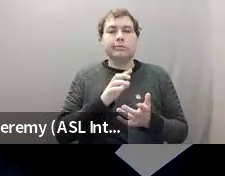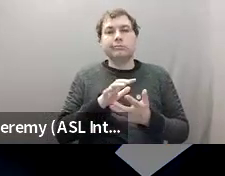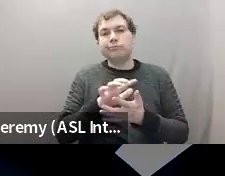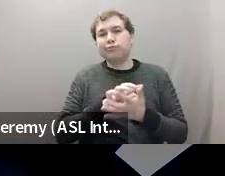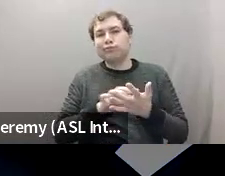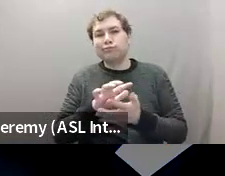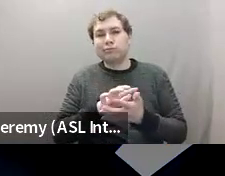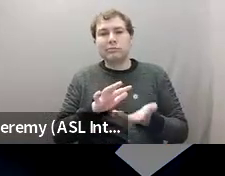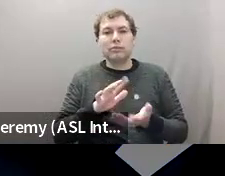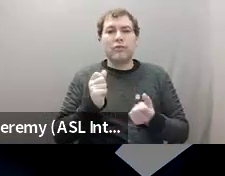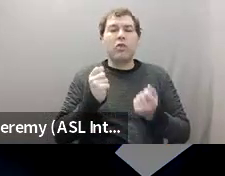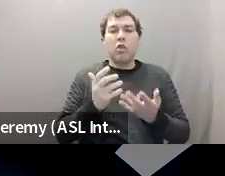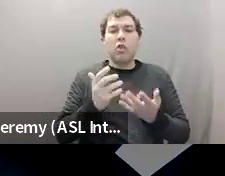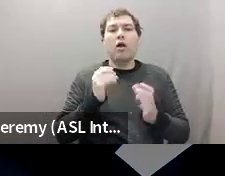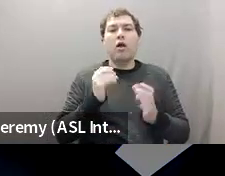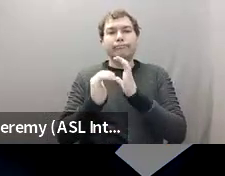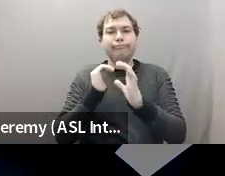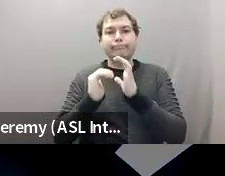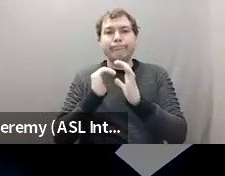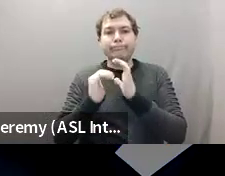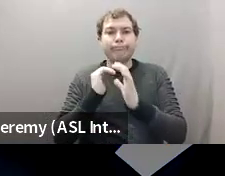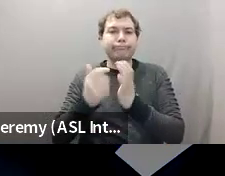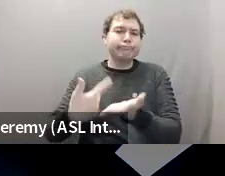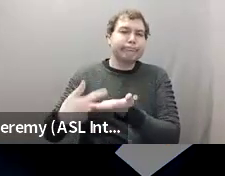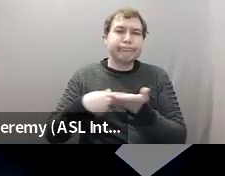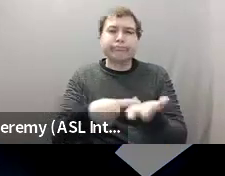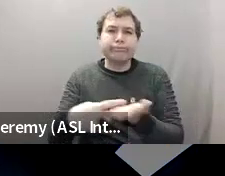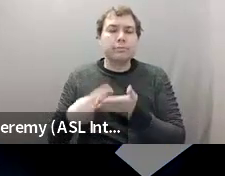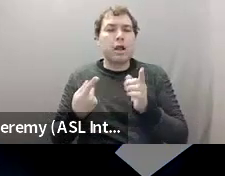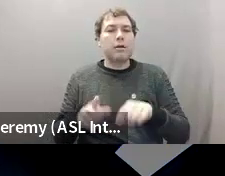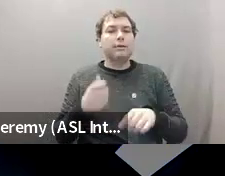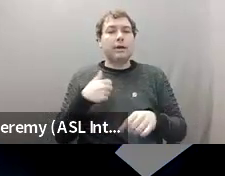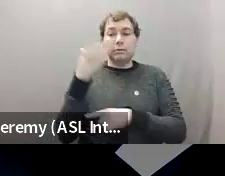Lynnie Downum-Hanzal: like a lot of conversation going we could we could, we could have a presentation scheduled.